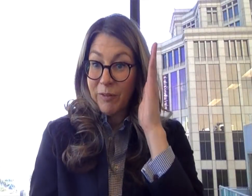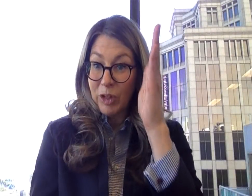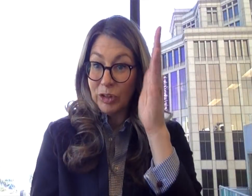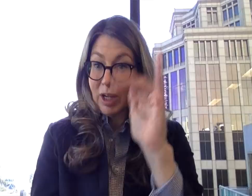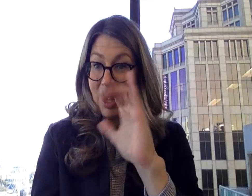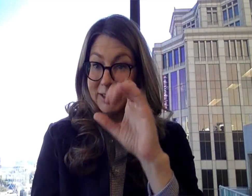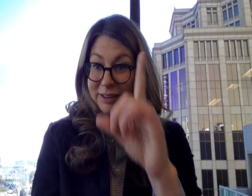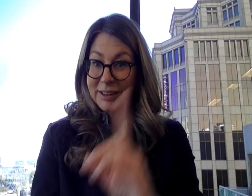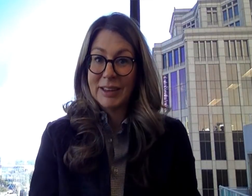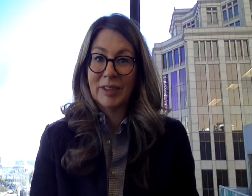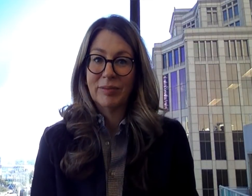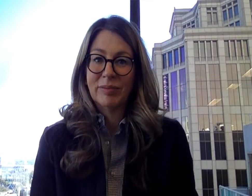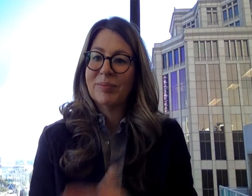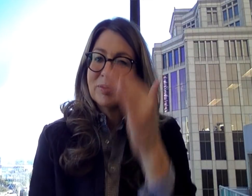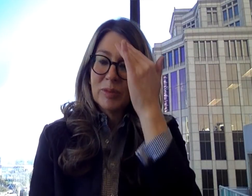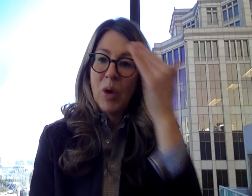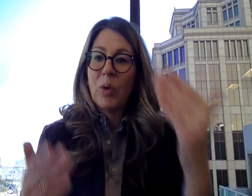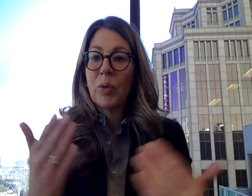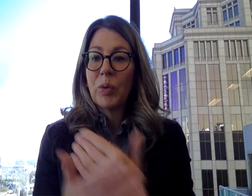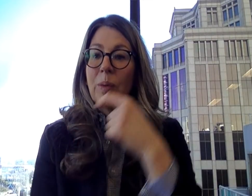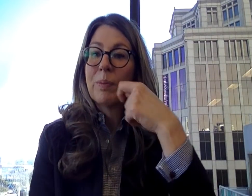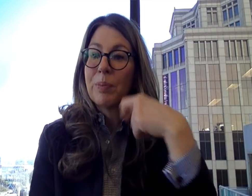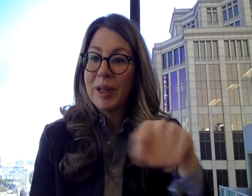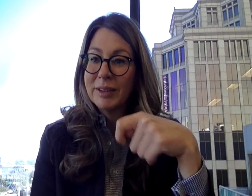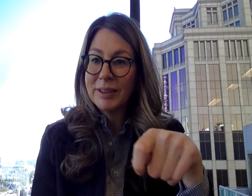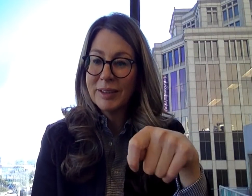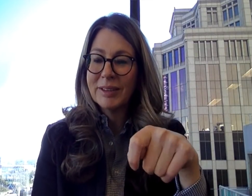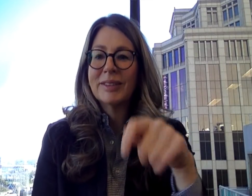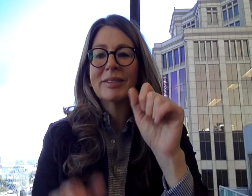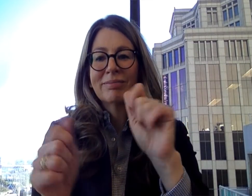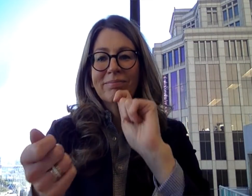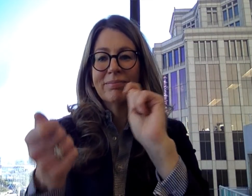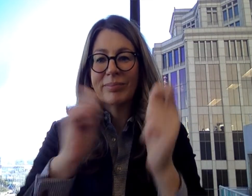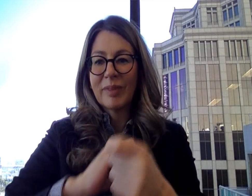Future Direction With every new ICSD President there inevitably comes